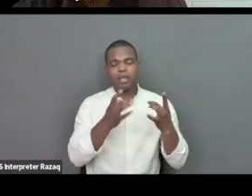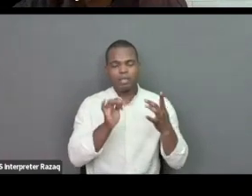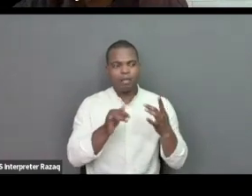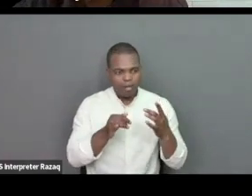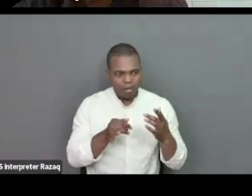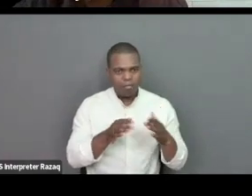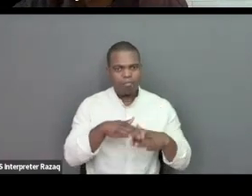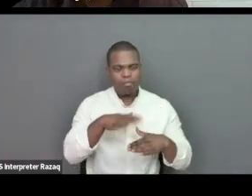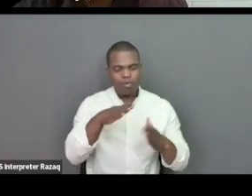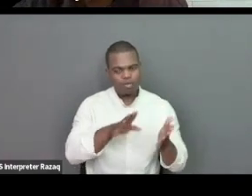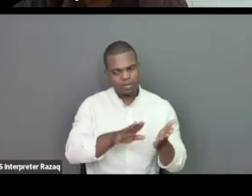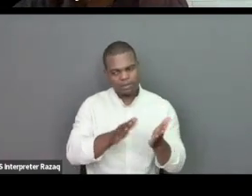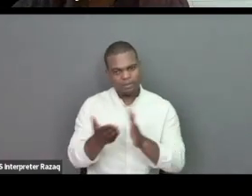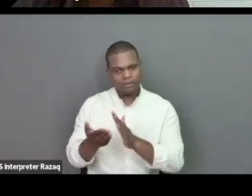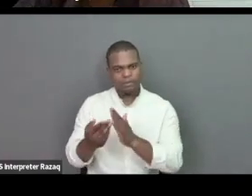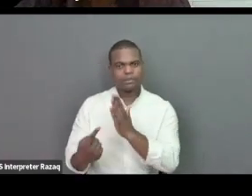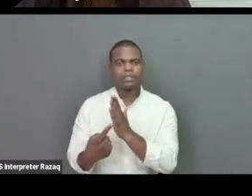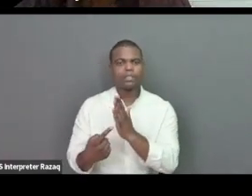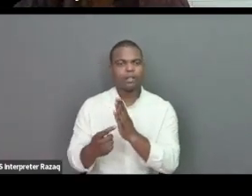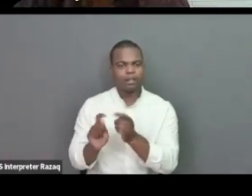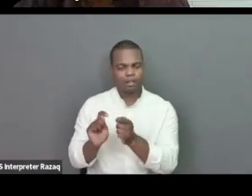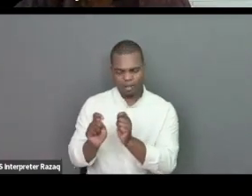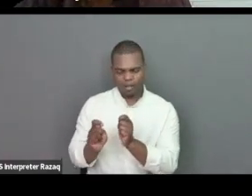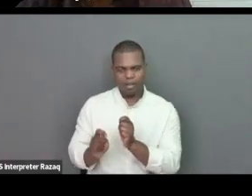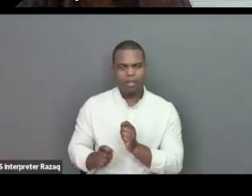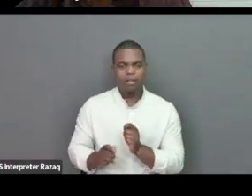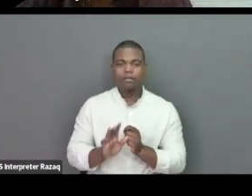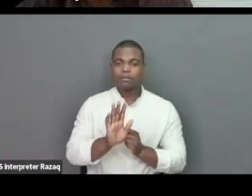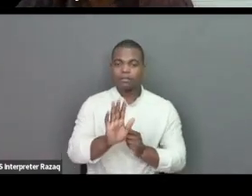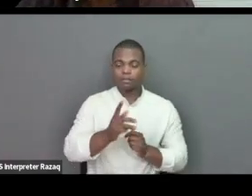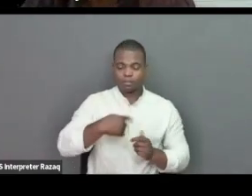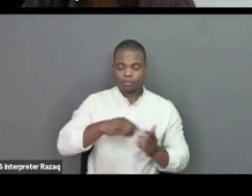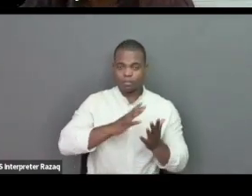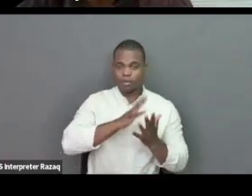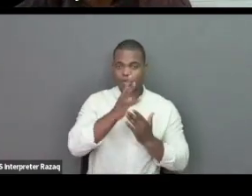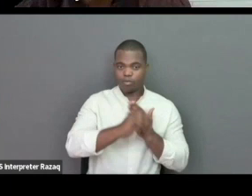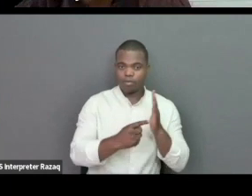if not, then you should be able